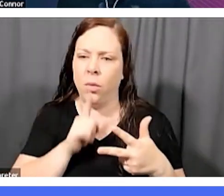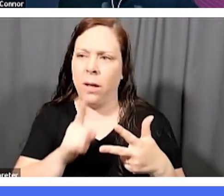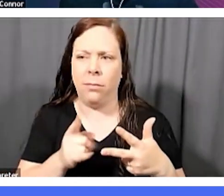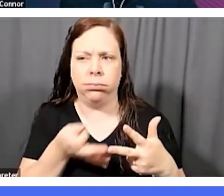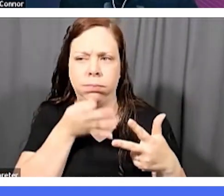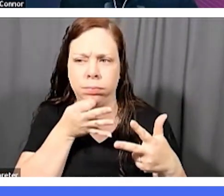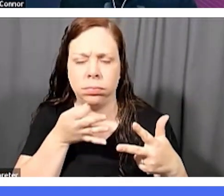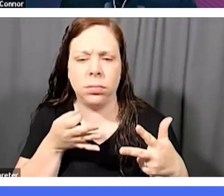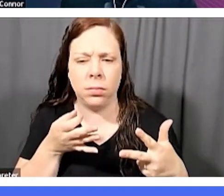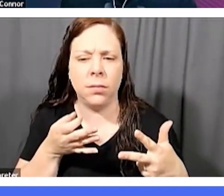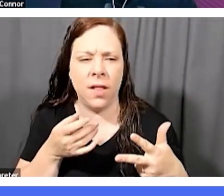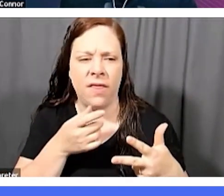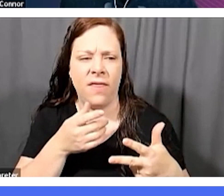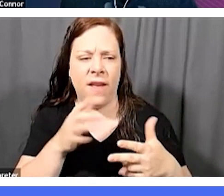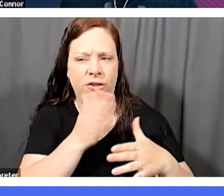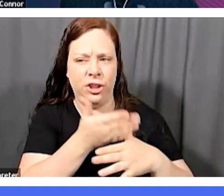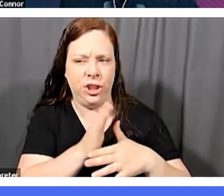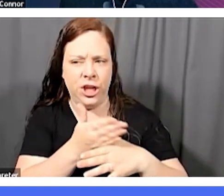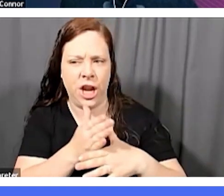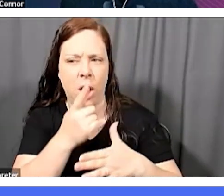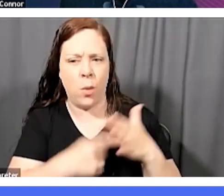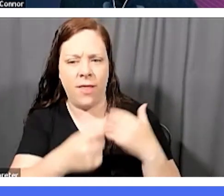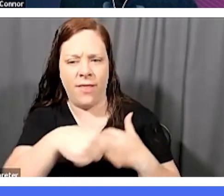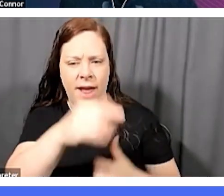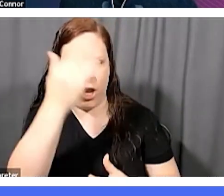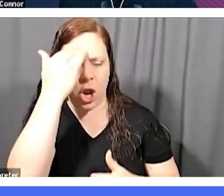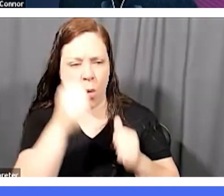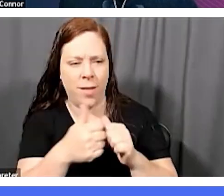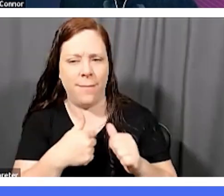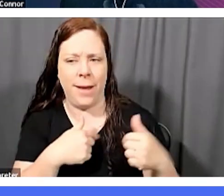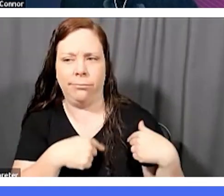so gracious to share what they know with me along the way. And I really appreciate it,